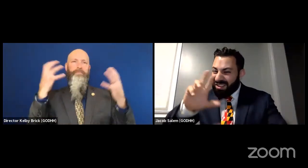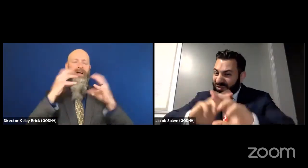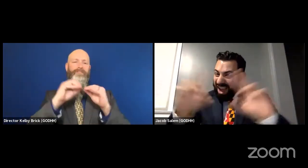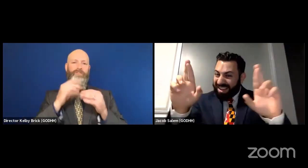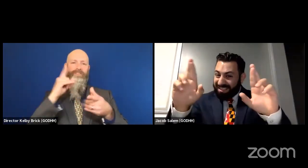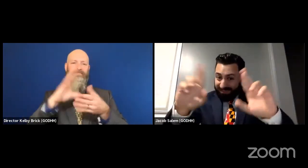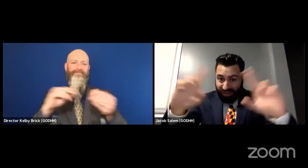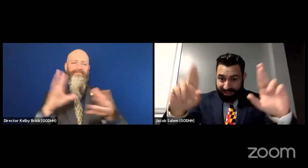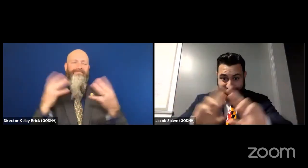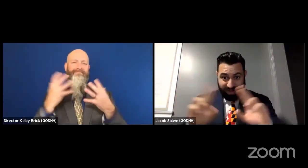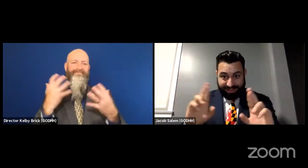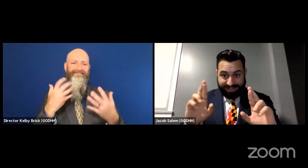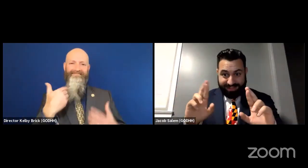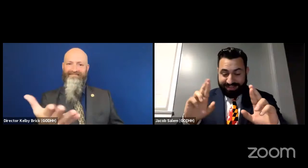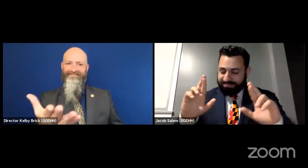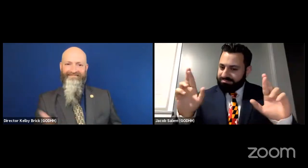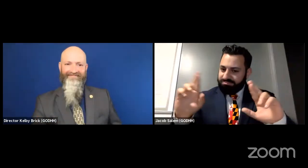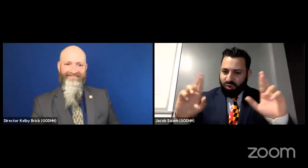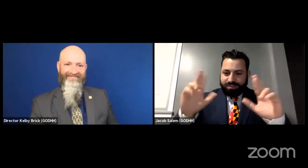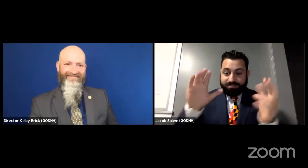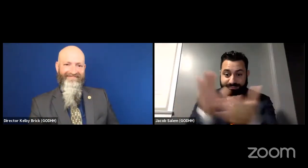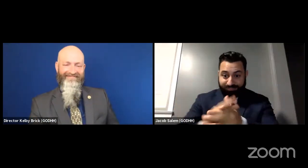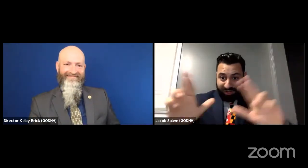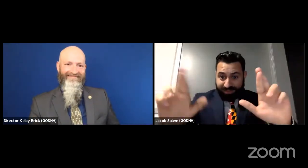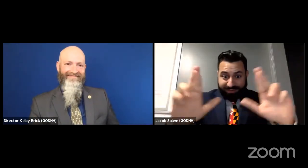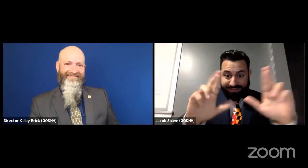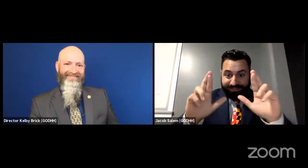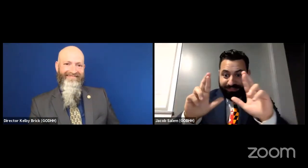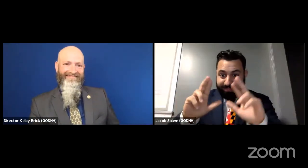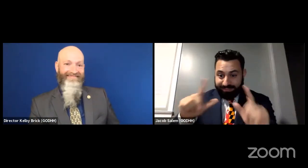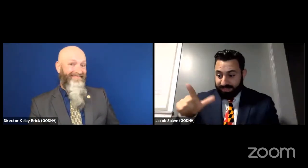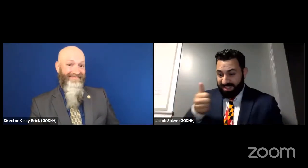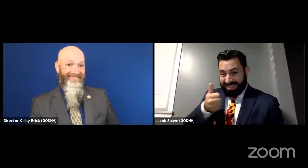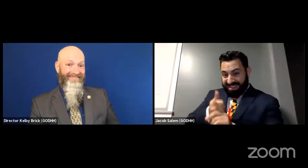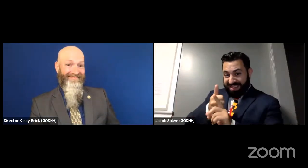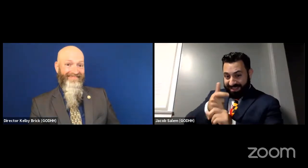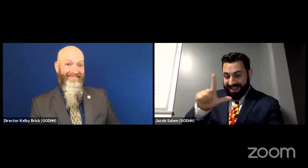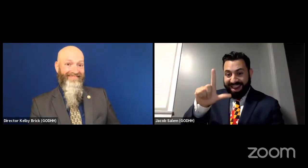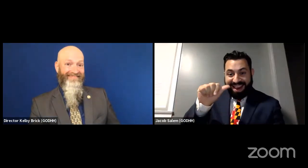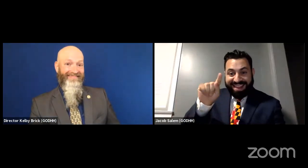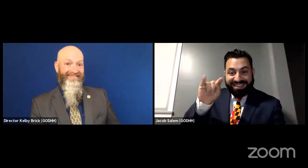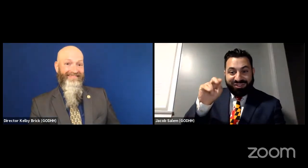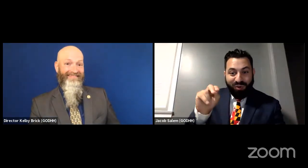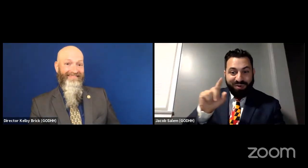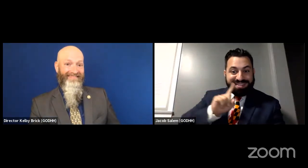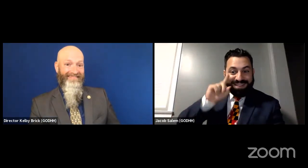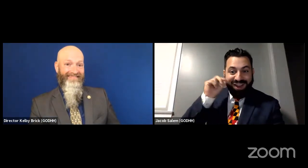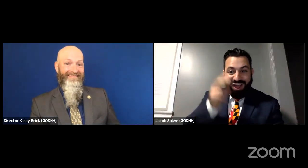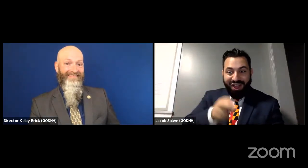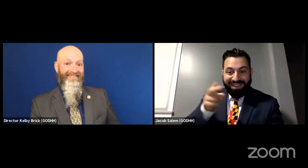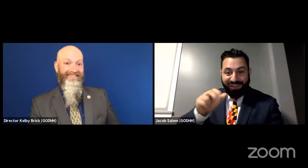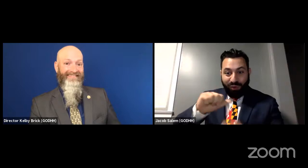Kelby said tell me, tell me, I'm dying of anticipation here. Are you ready? This is